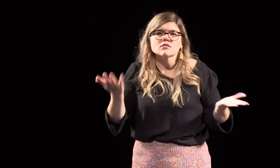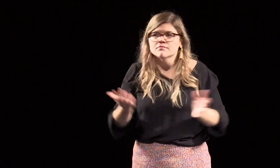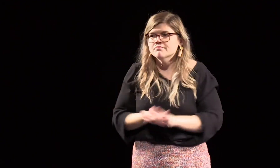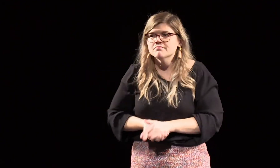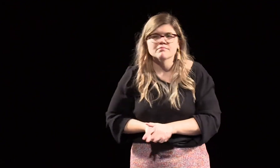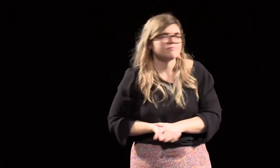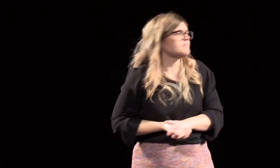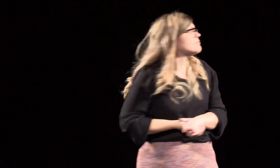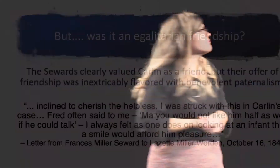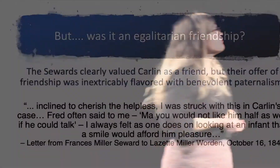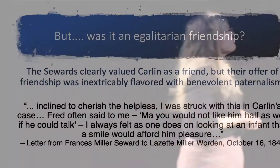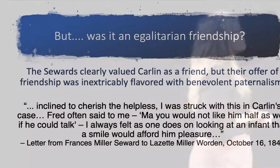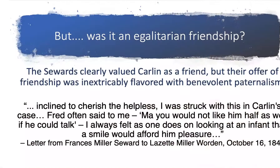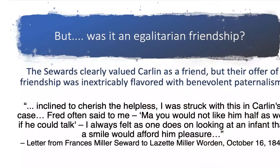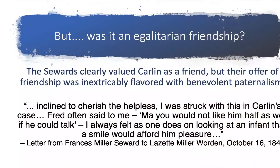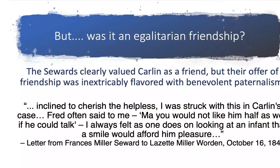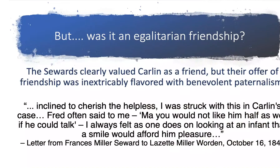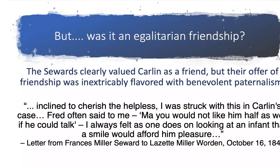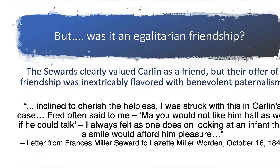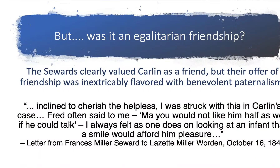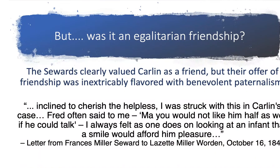in the Deaf experience during the 19th century.